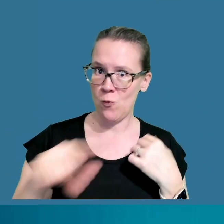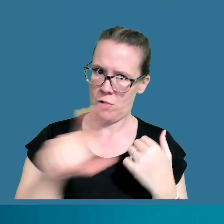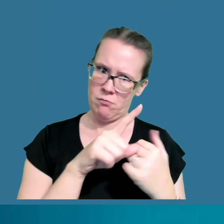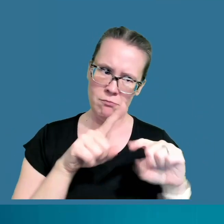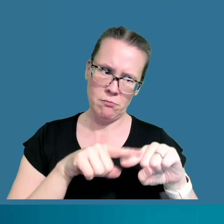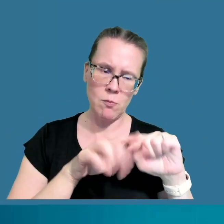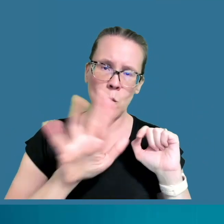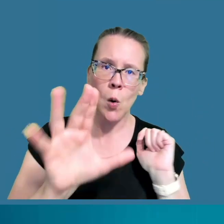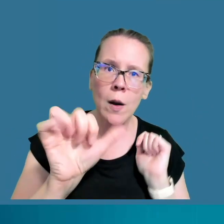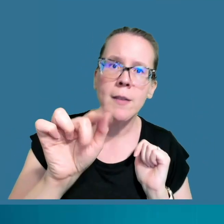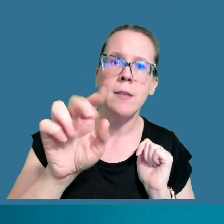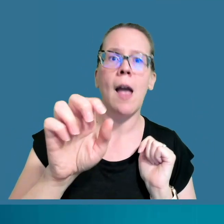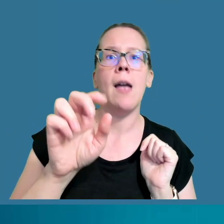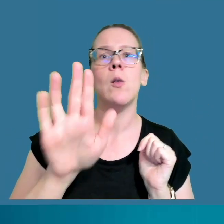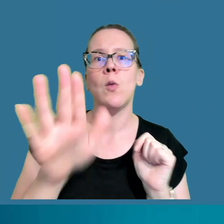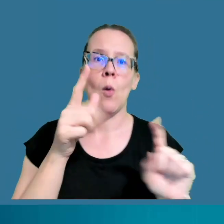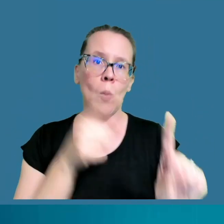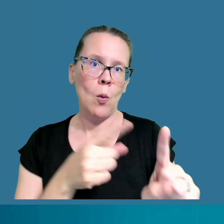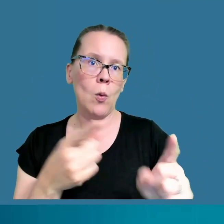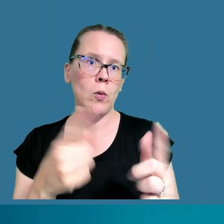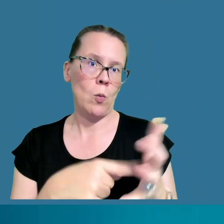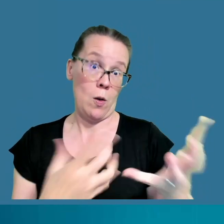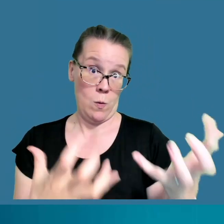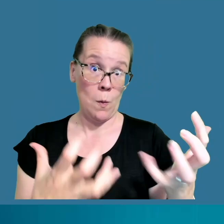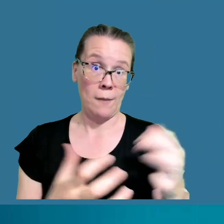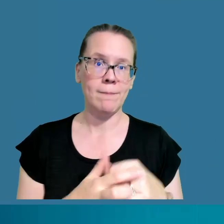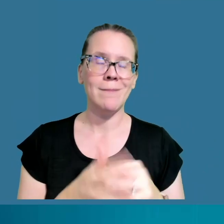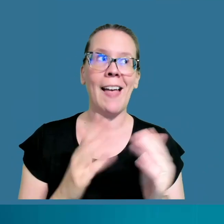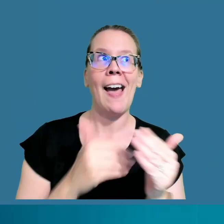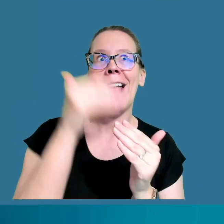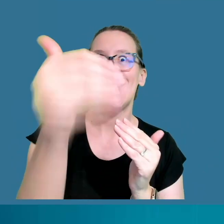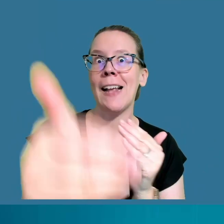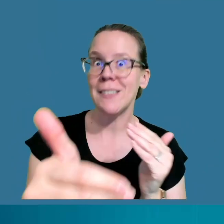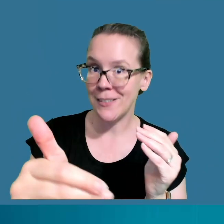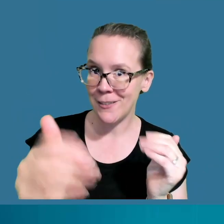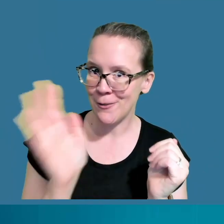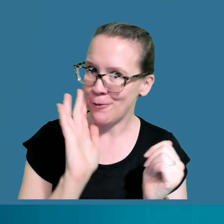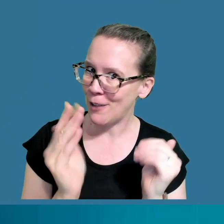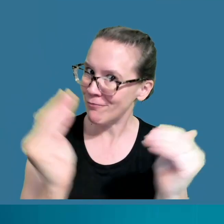sewing. And I have three options: it kind of depends on your personality, your style,